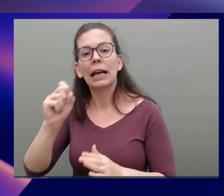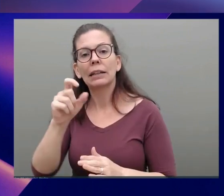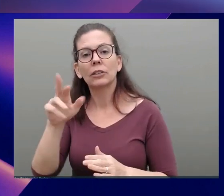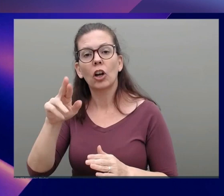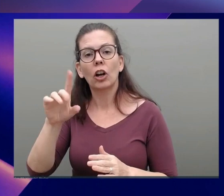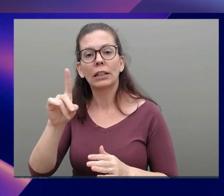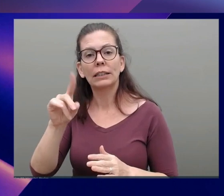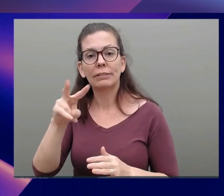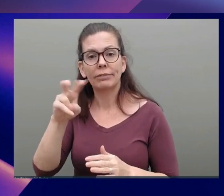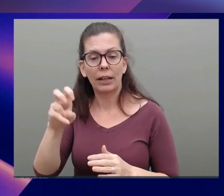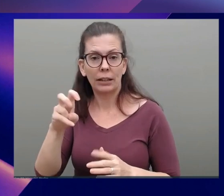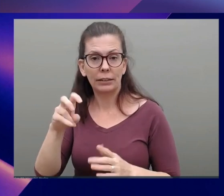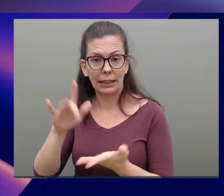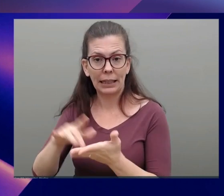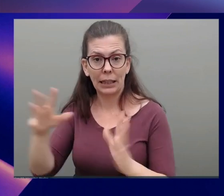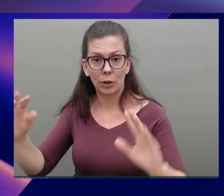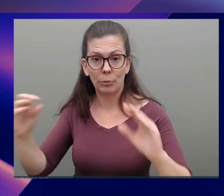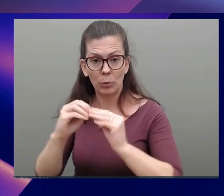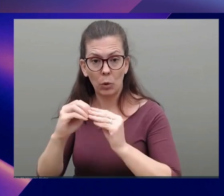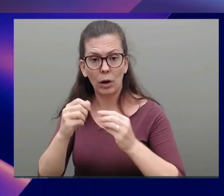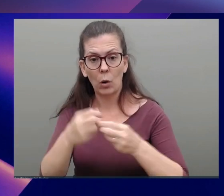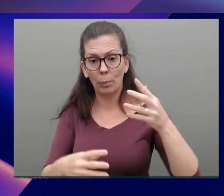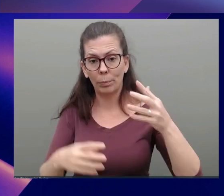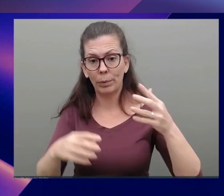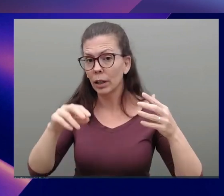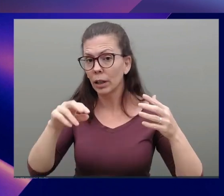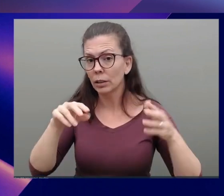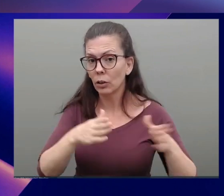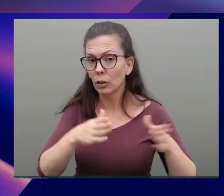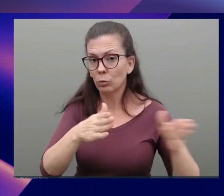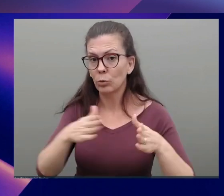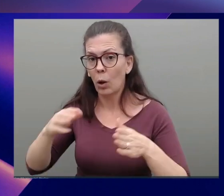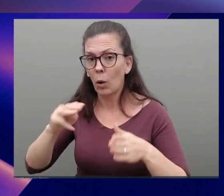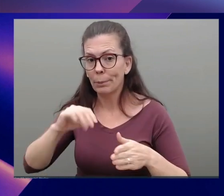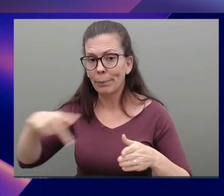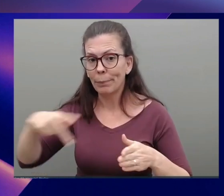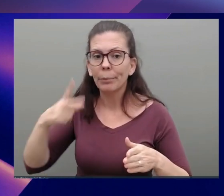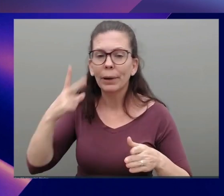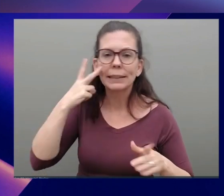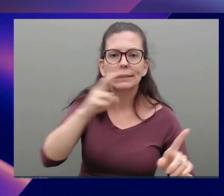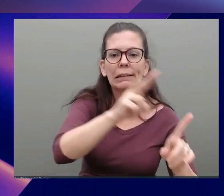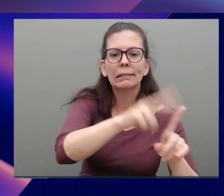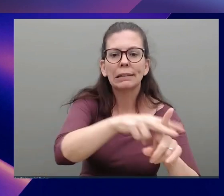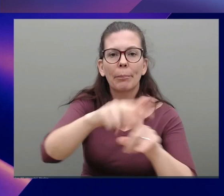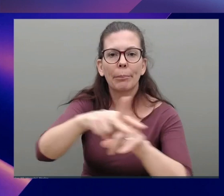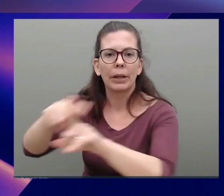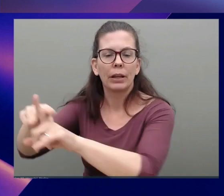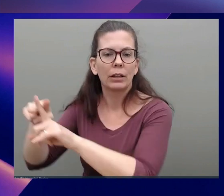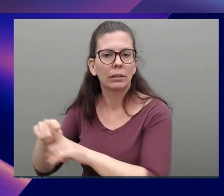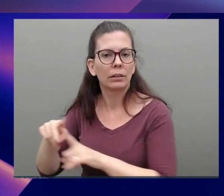and open the roles map, I can see the assignments for the Cloud Practitioner role.